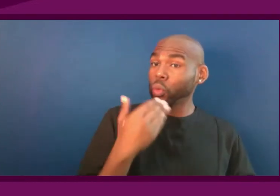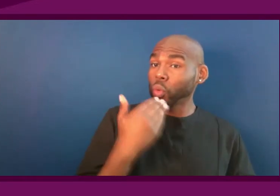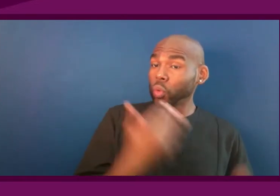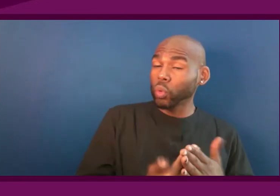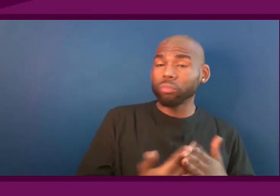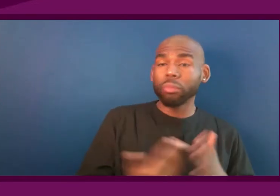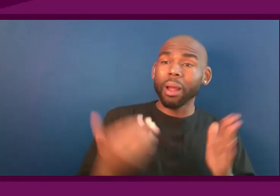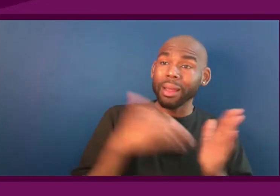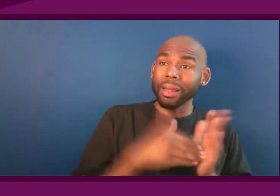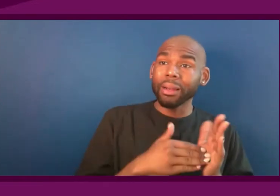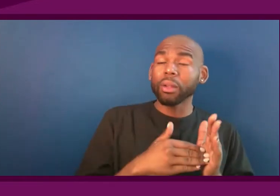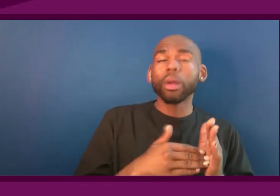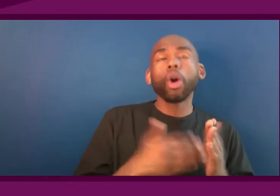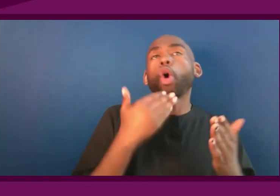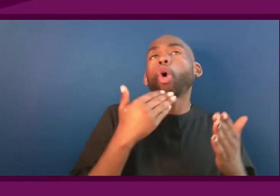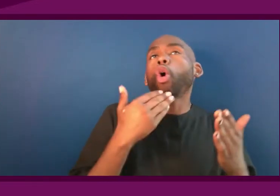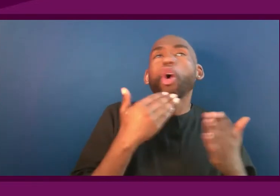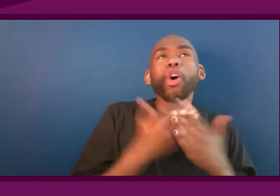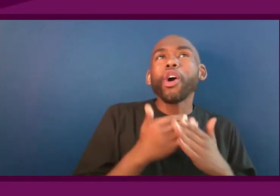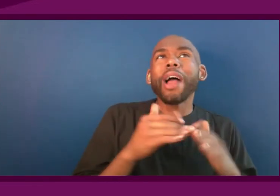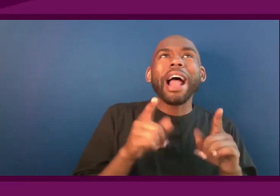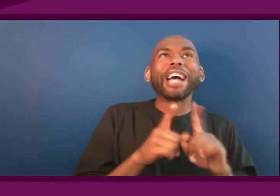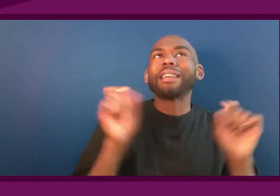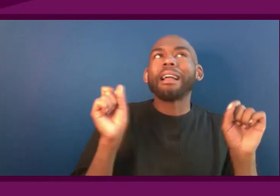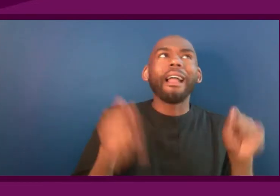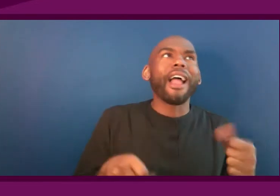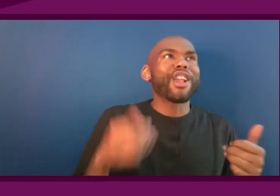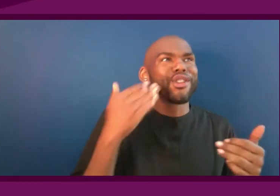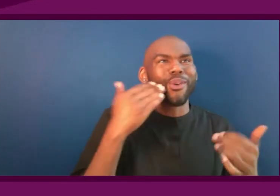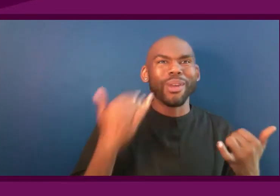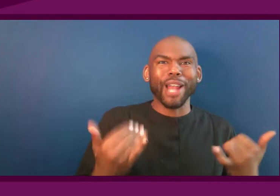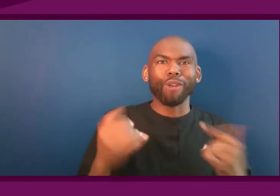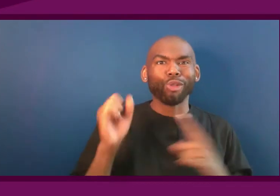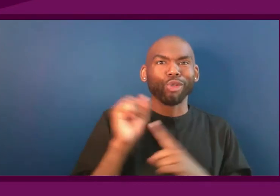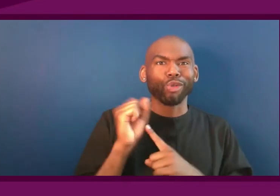what we had before as it relates to the disability community for sure. We want to